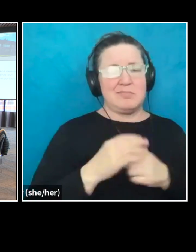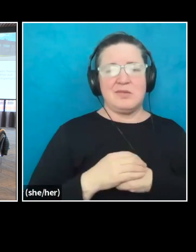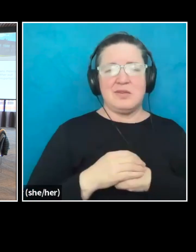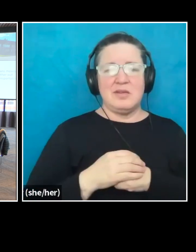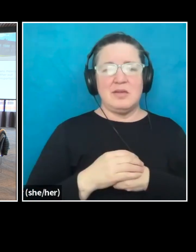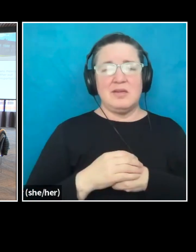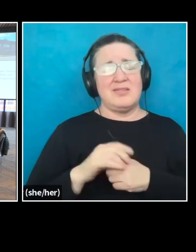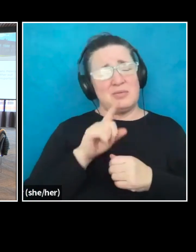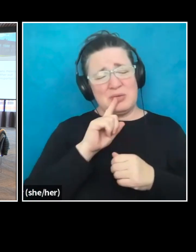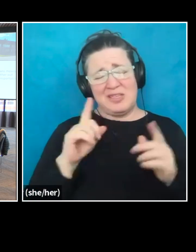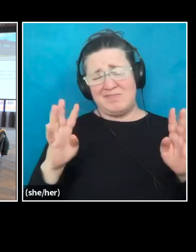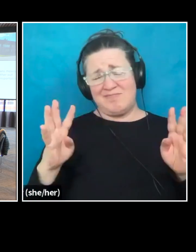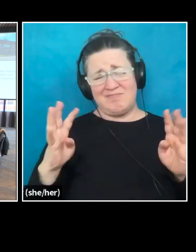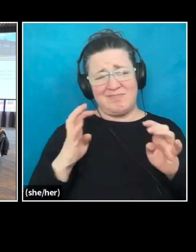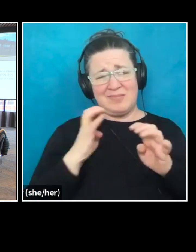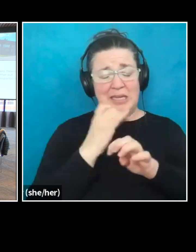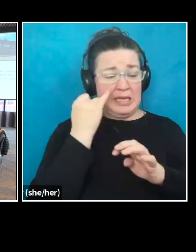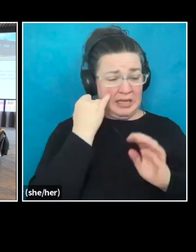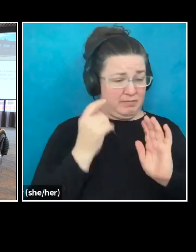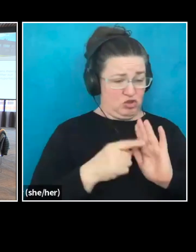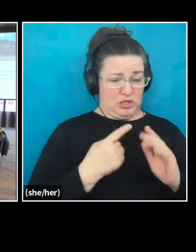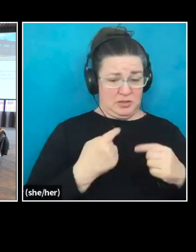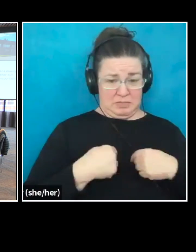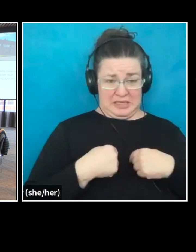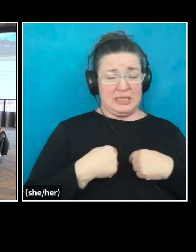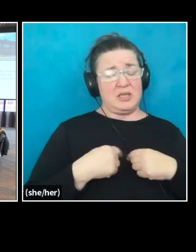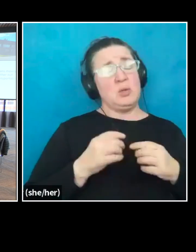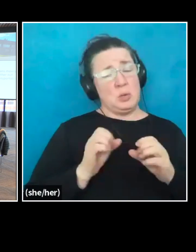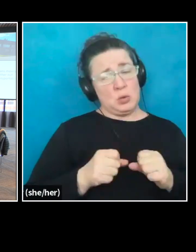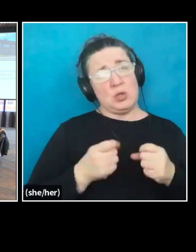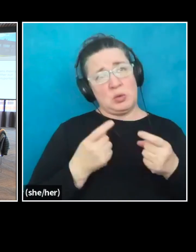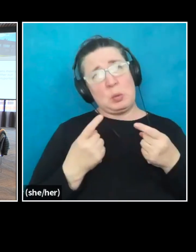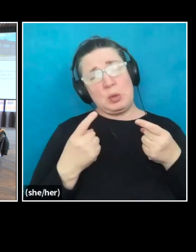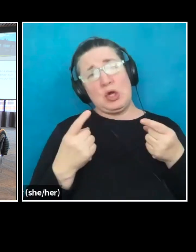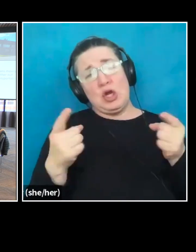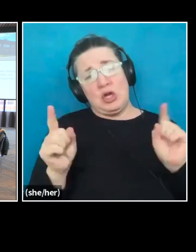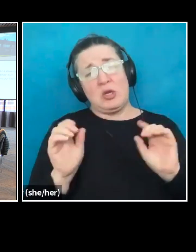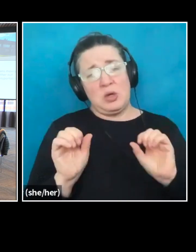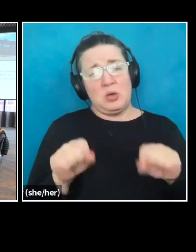were just me, I could make that work a lot better. But for families, it's really there's a lot more